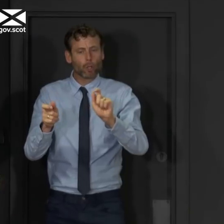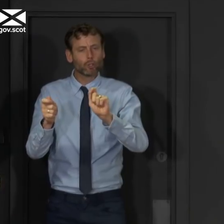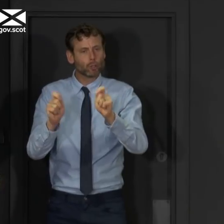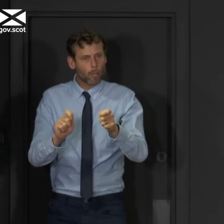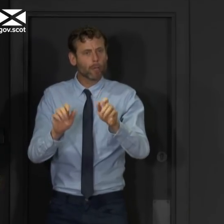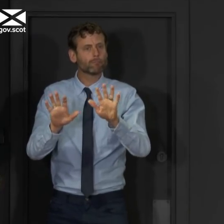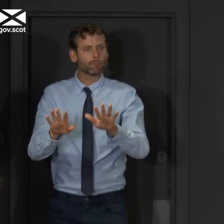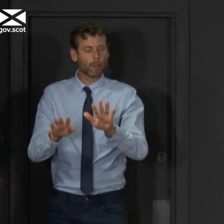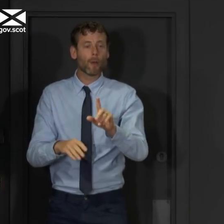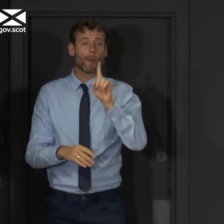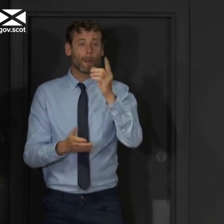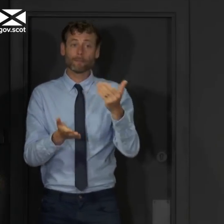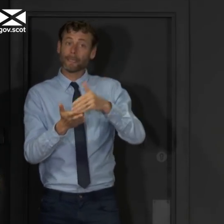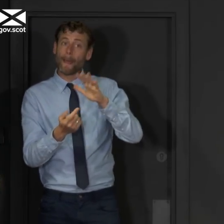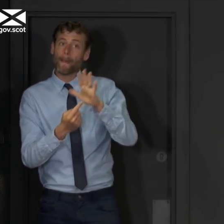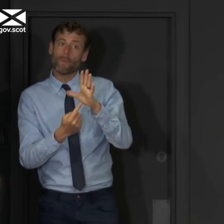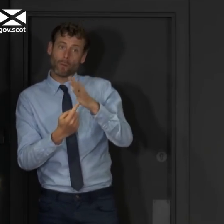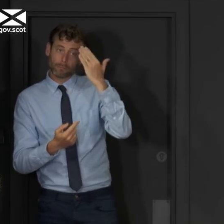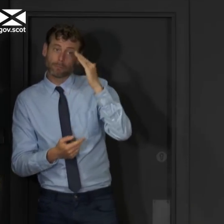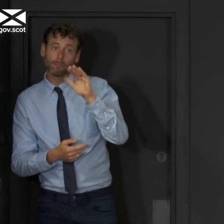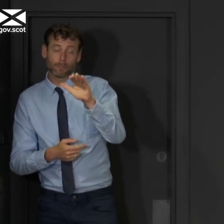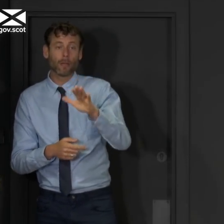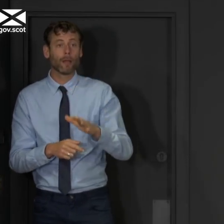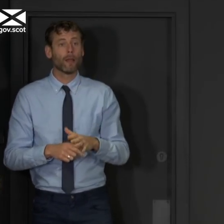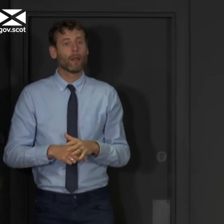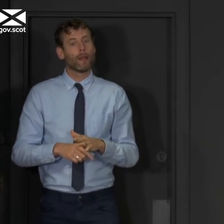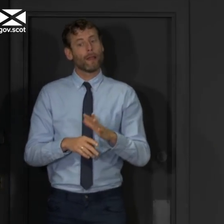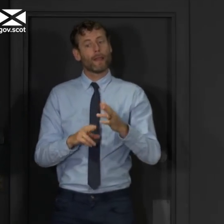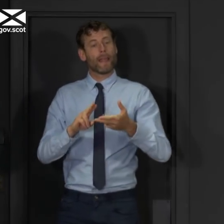it is a very important point, we will be in a better position to lift more restrictions